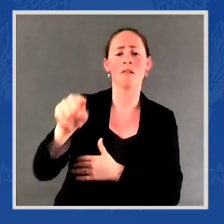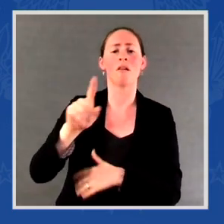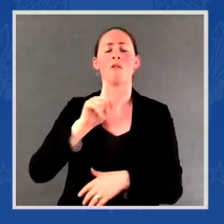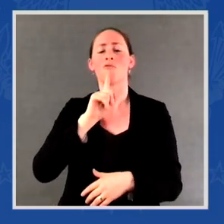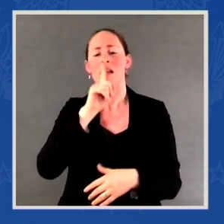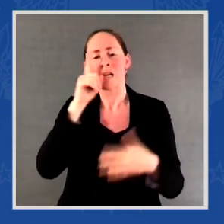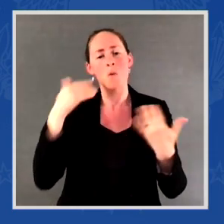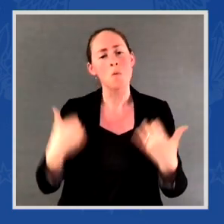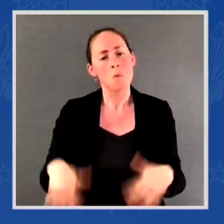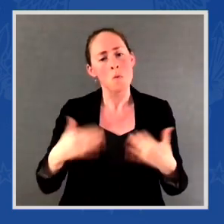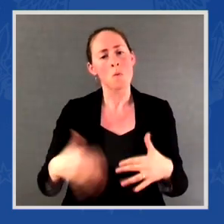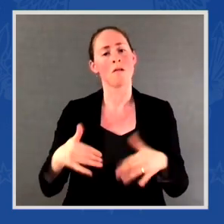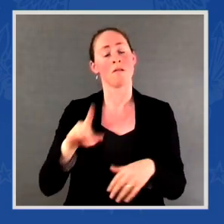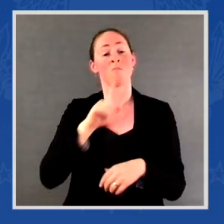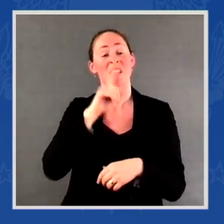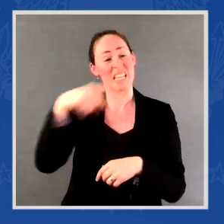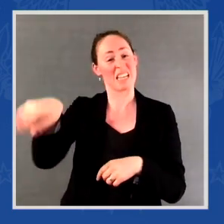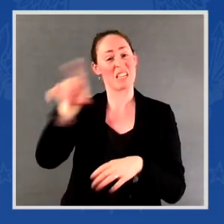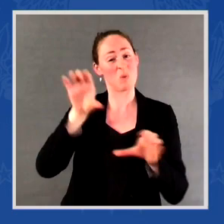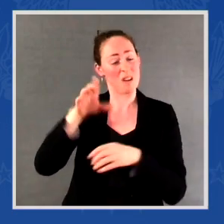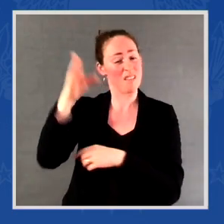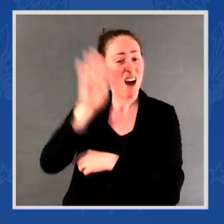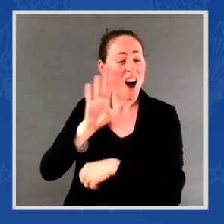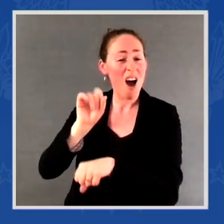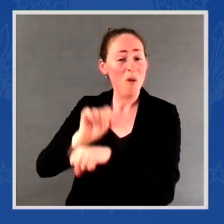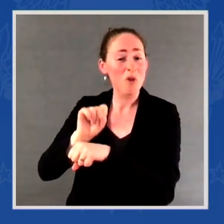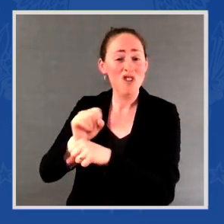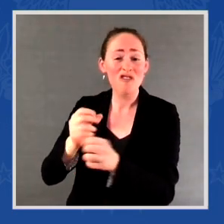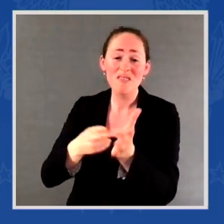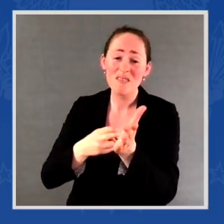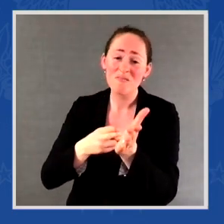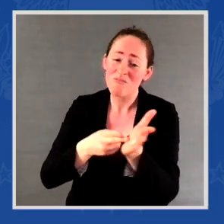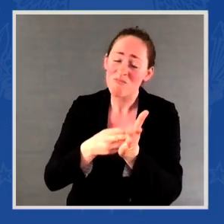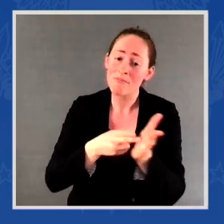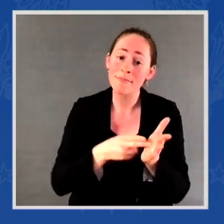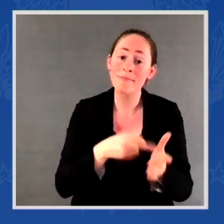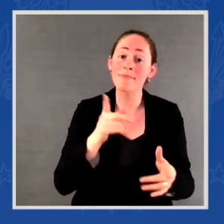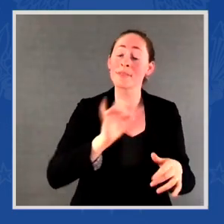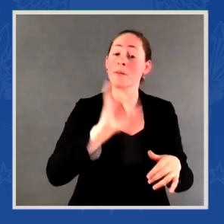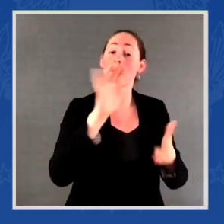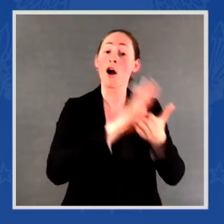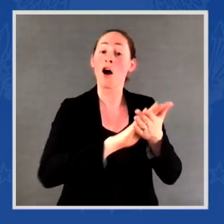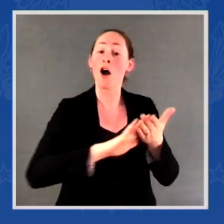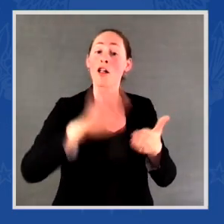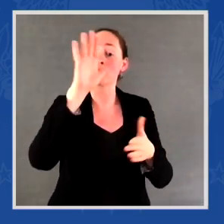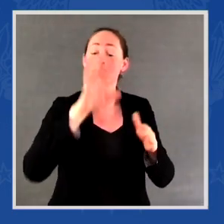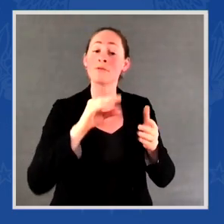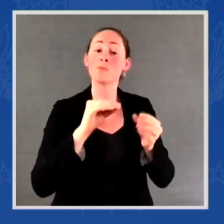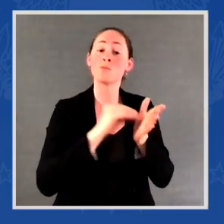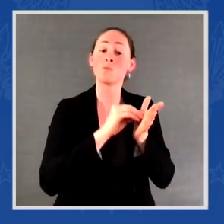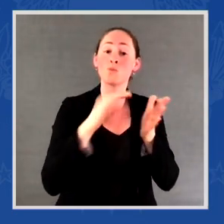college students providing rides for seniors. So, what's happening in America is what America is all about.